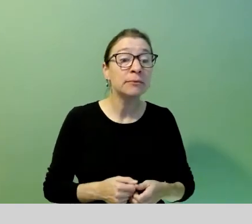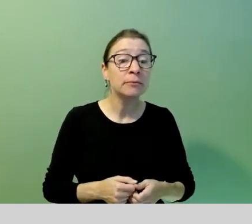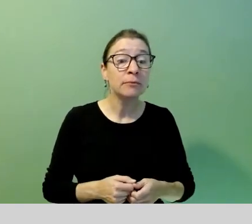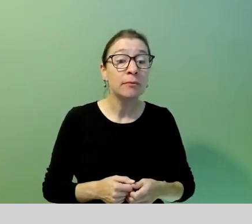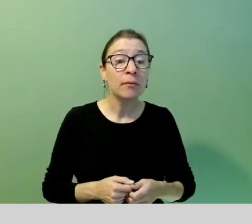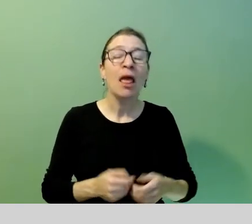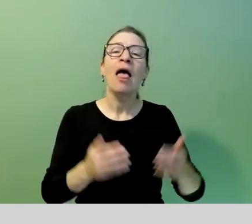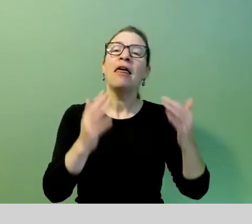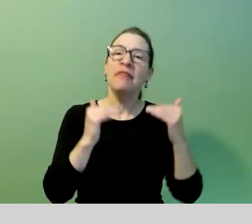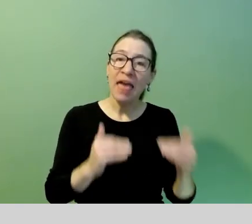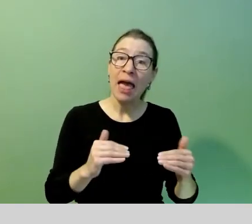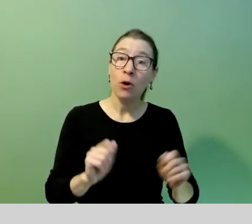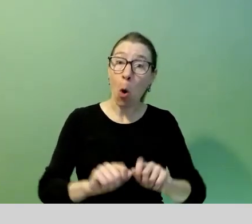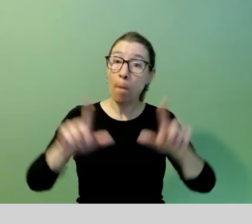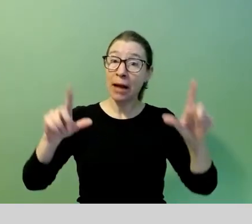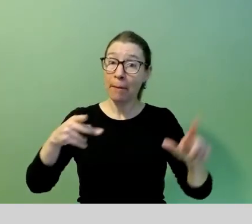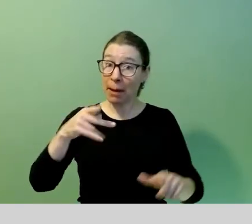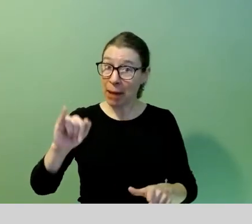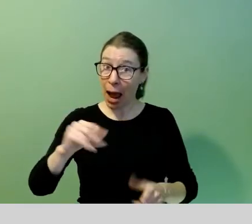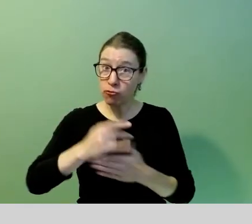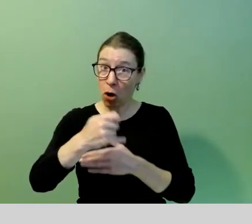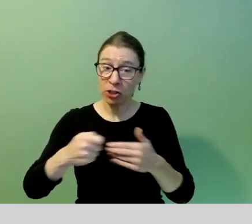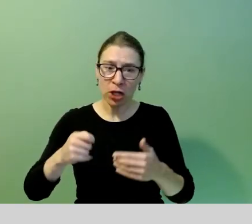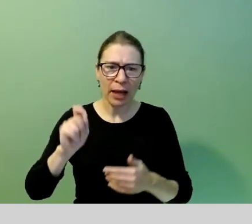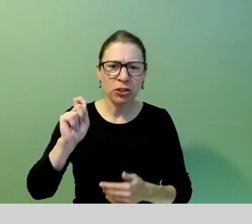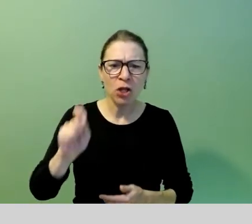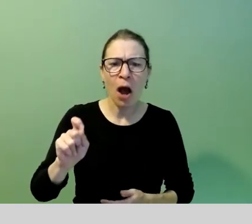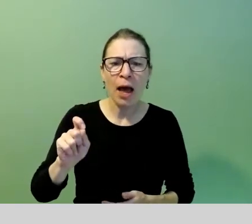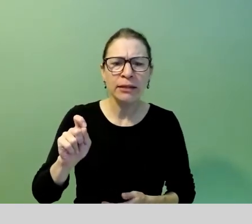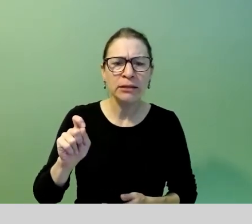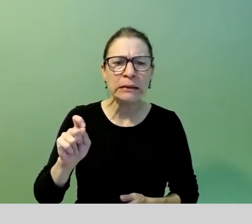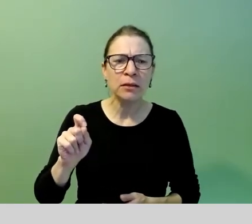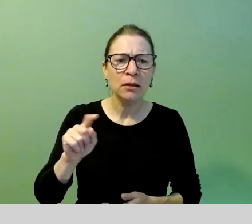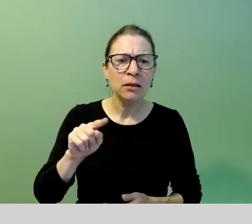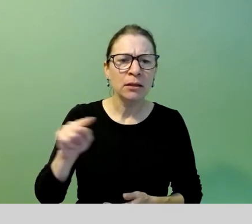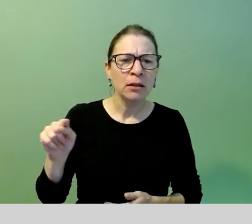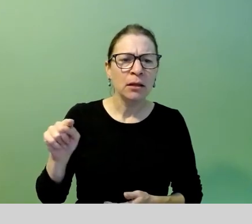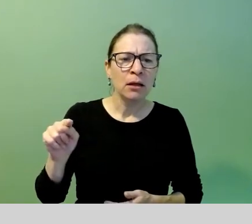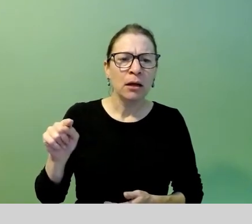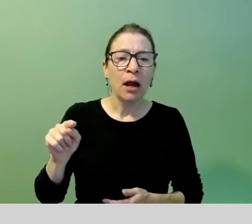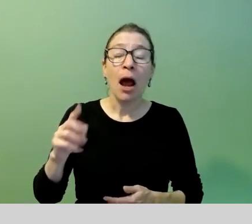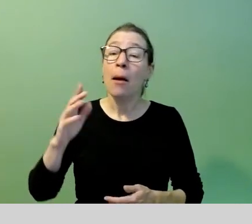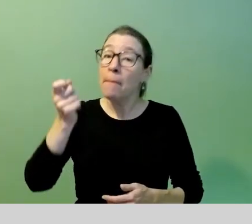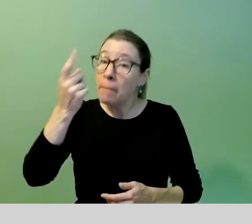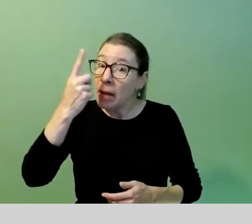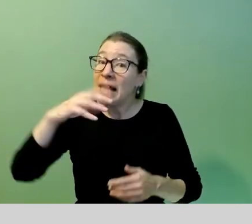then open up the pyproject.toml again. In the top section, you should bump the version number.